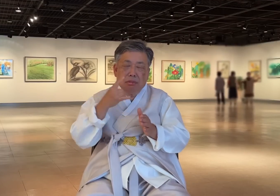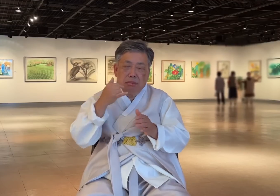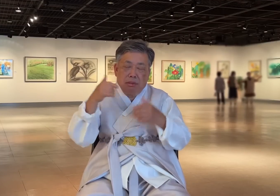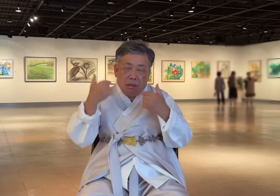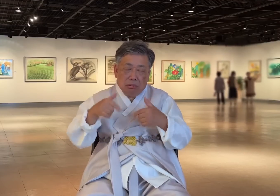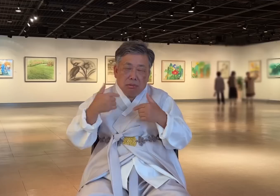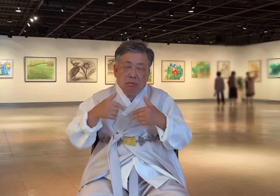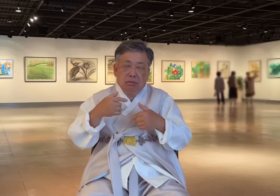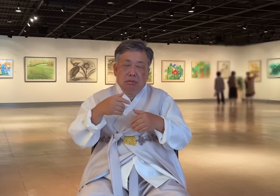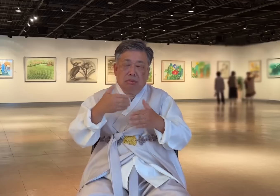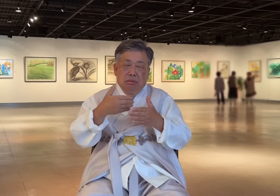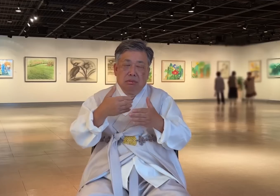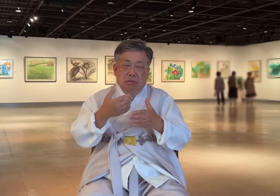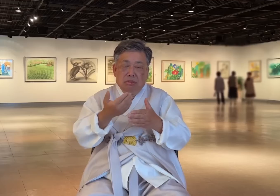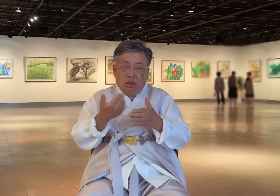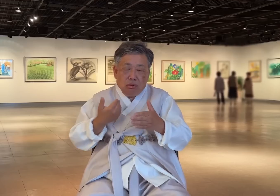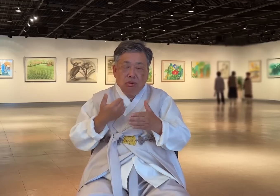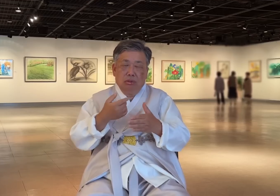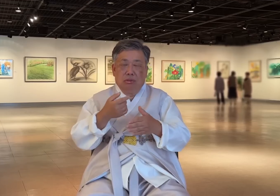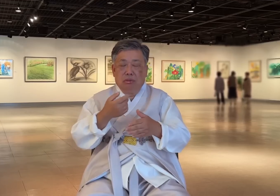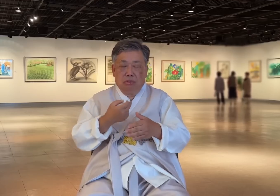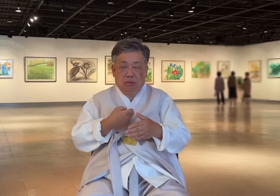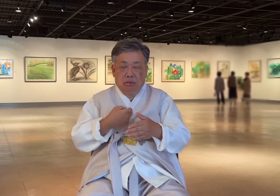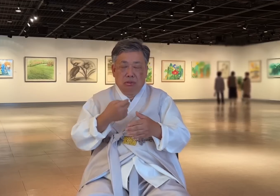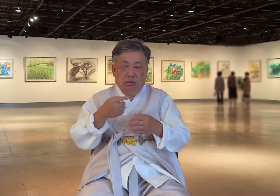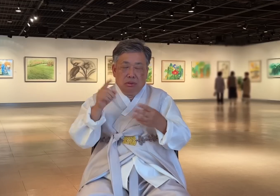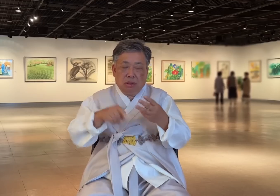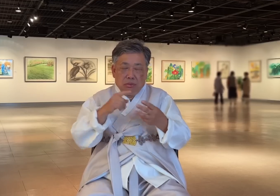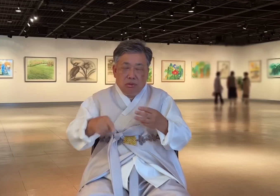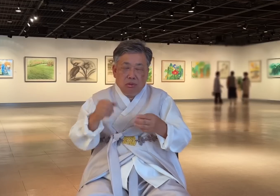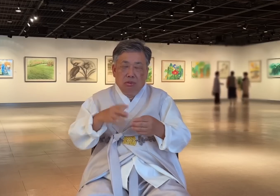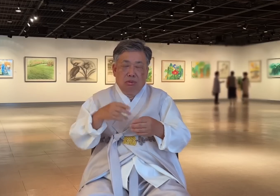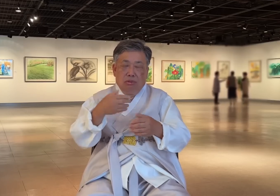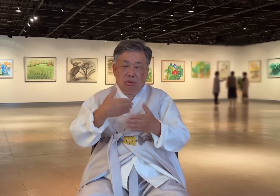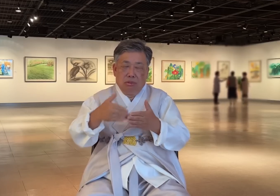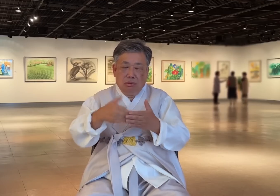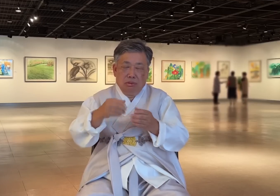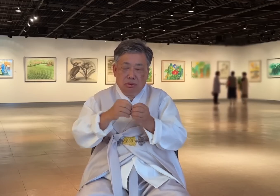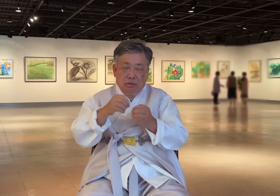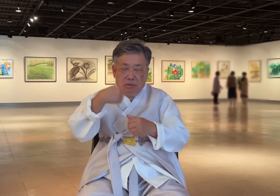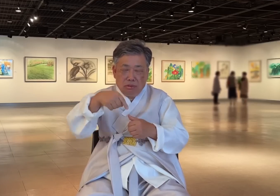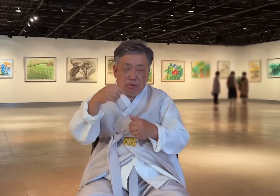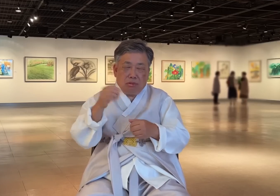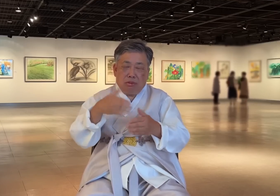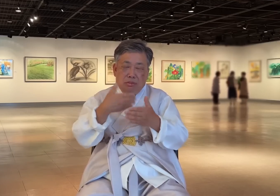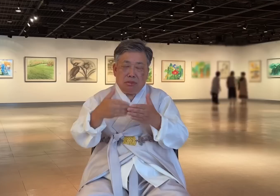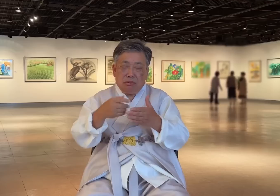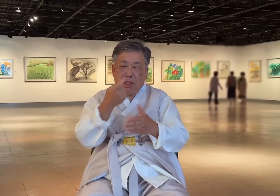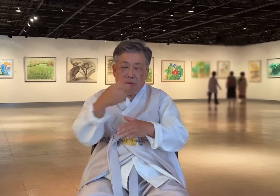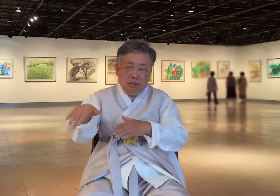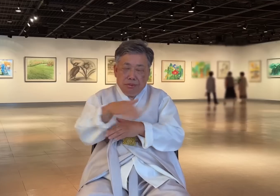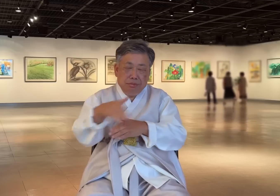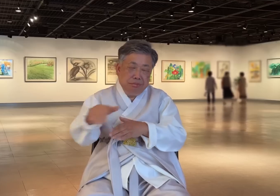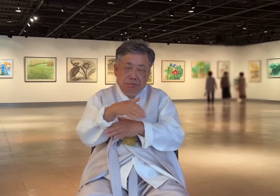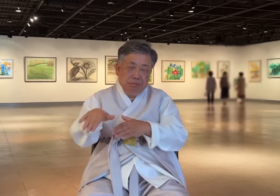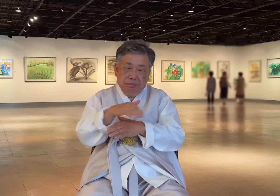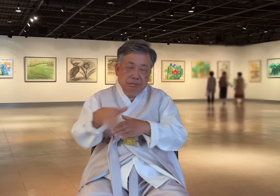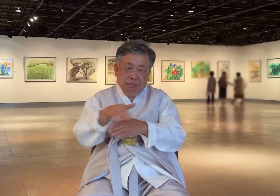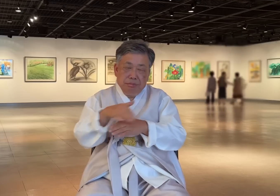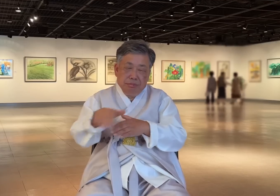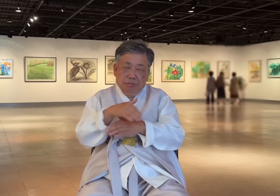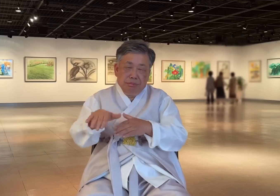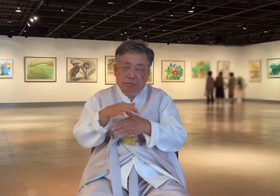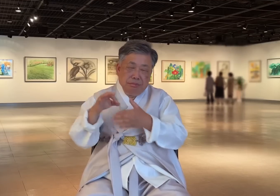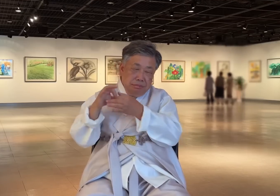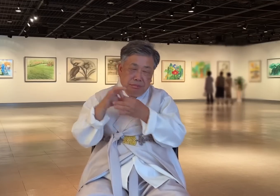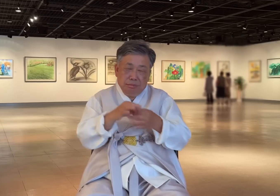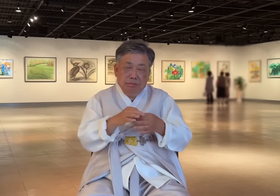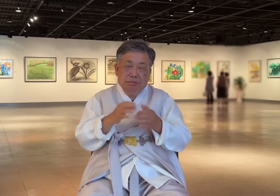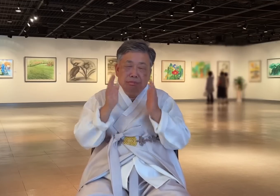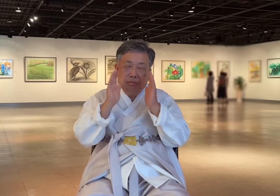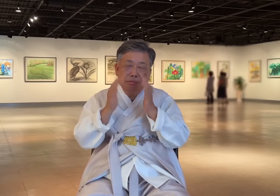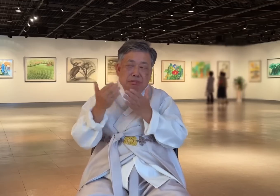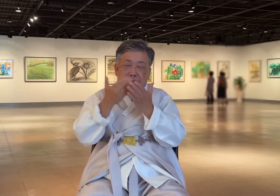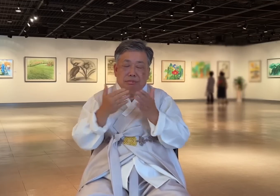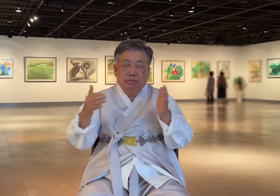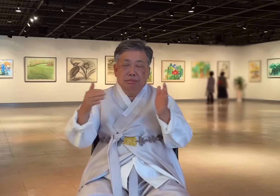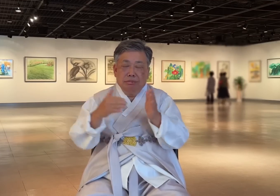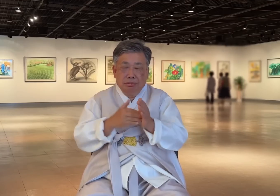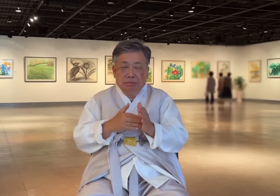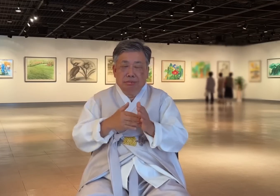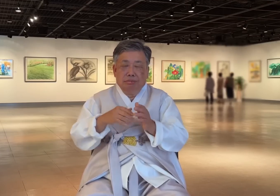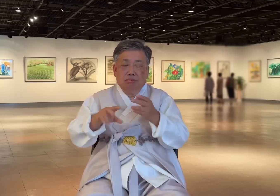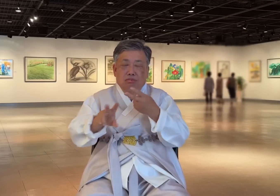My parents and uncle always taught me how to draw and write and took me to art academy.